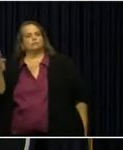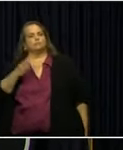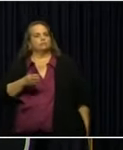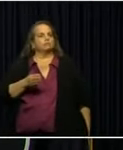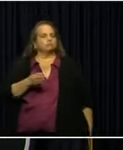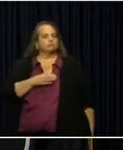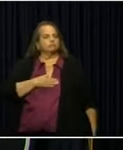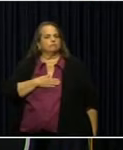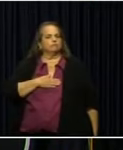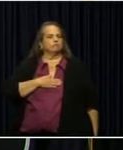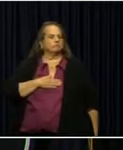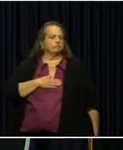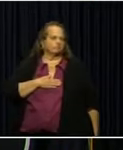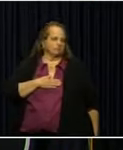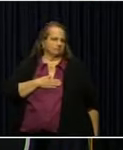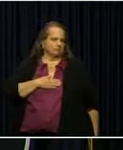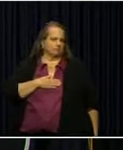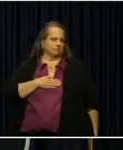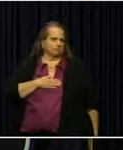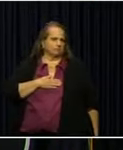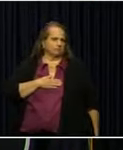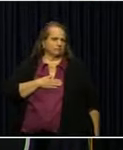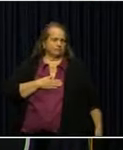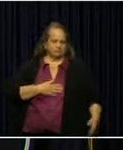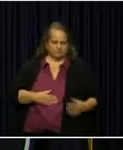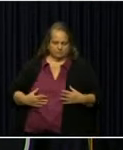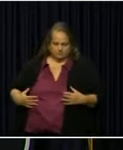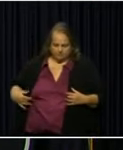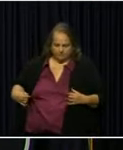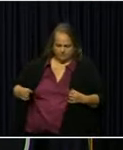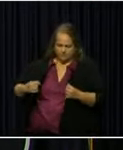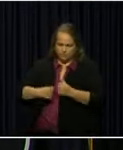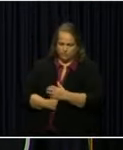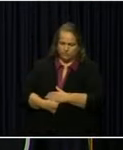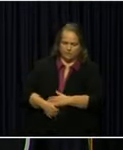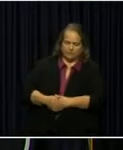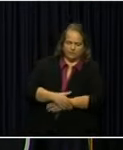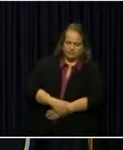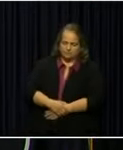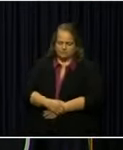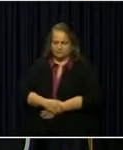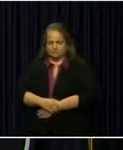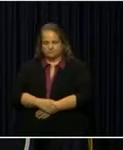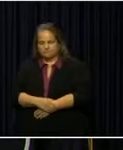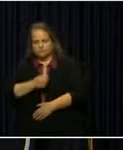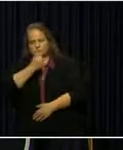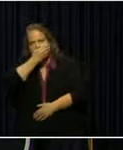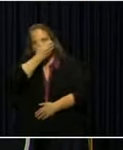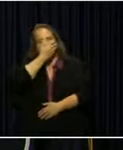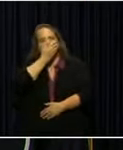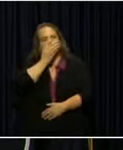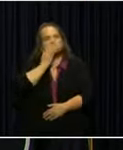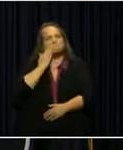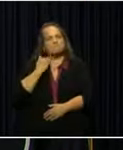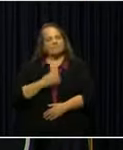BECAUSE WE DON'T UNDER POTENTIALLY PER DAY WHAT WOULD BE NEEDED. LET'S SAY WE GOT NG NOTHING IN